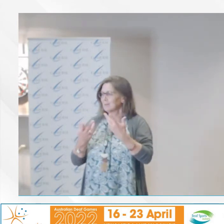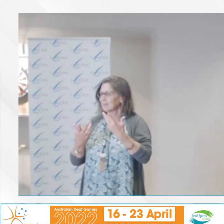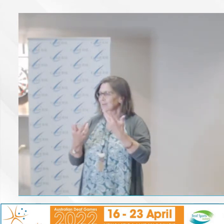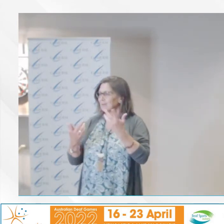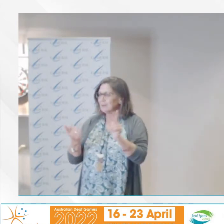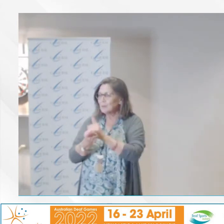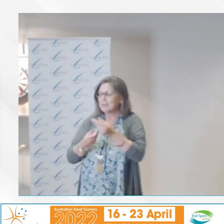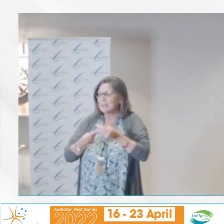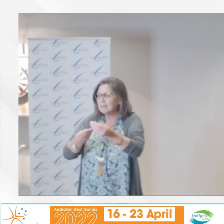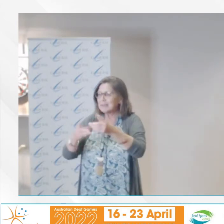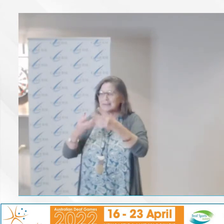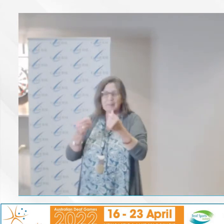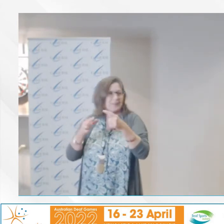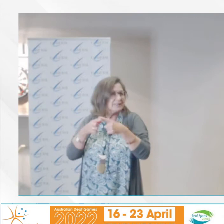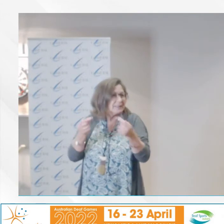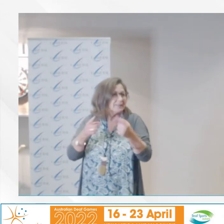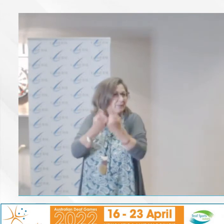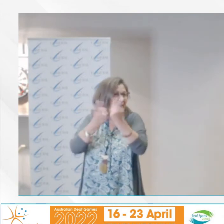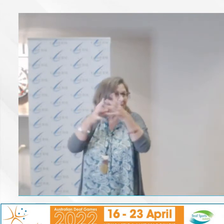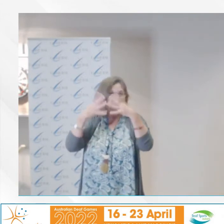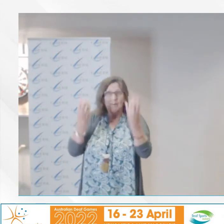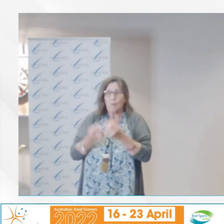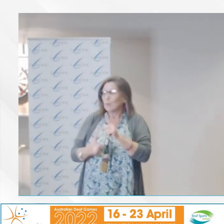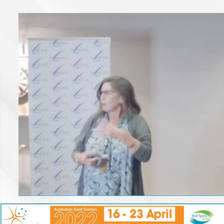i don't know if we can invite them to be volunteers or sell